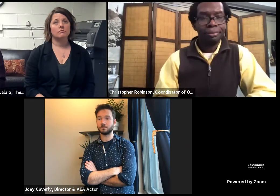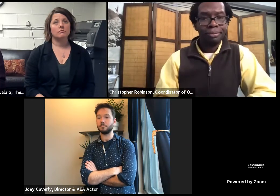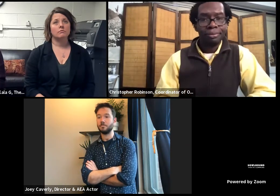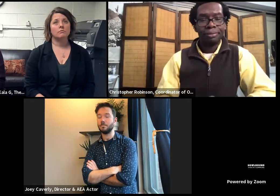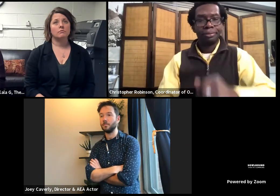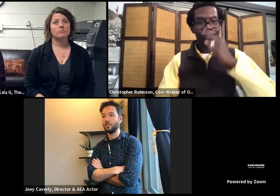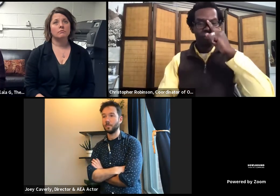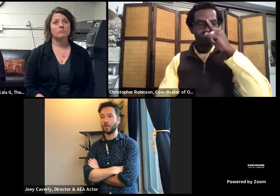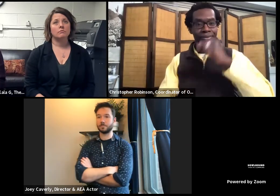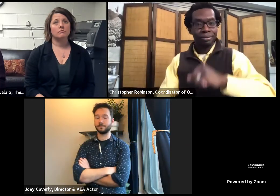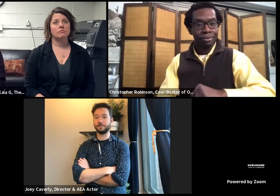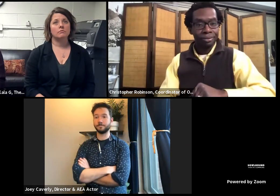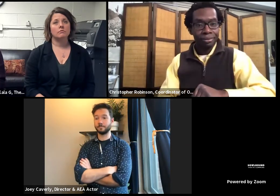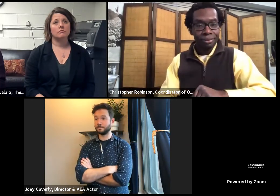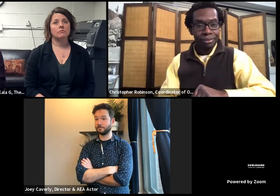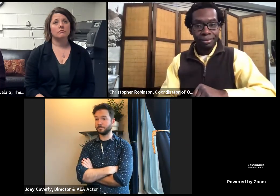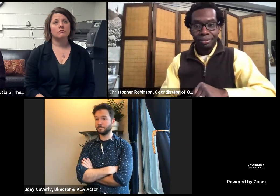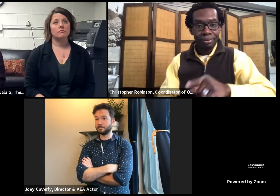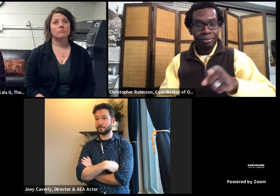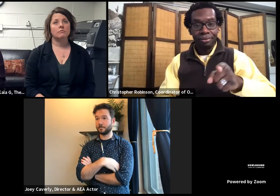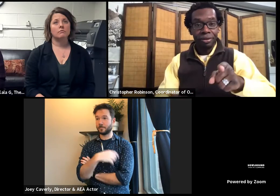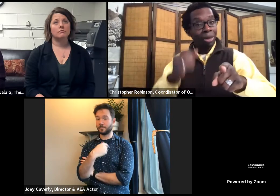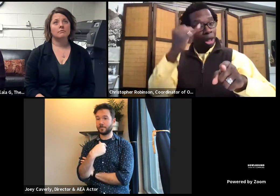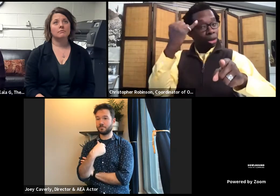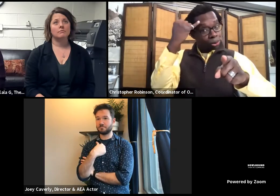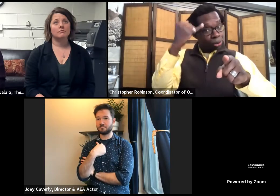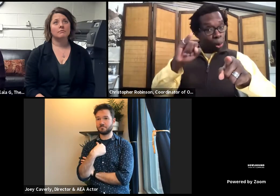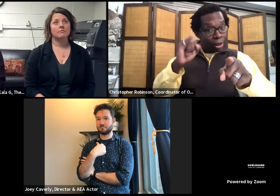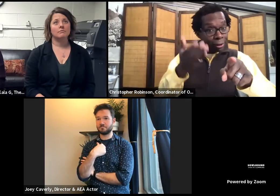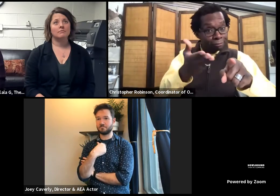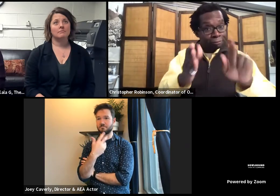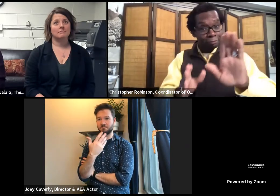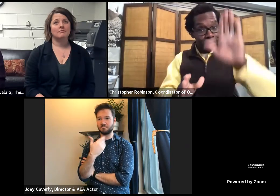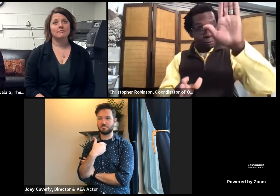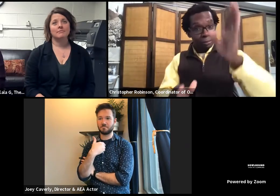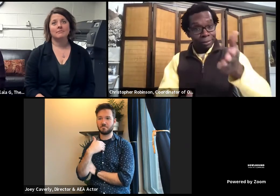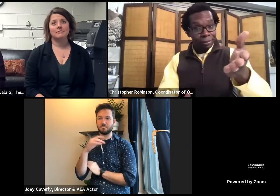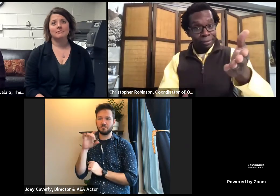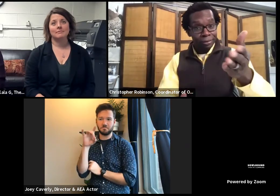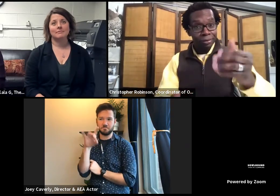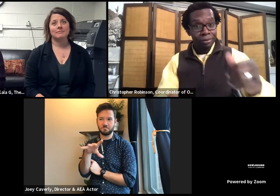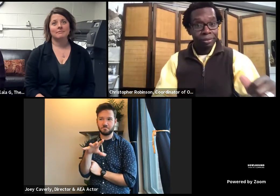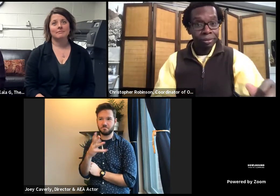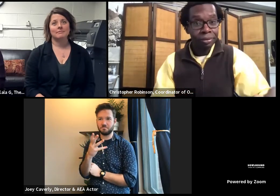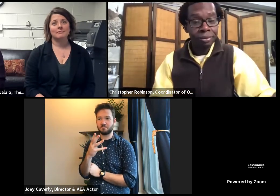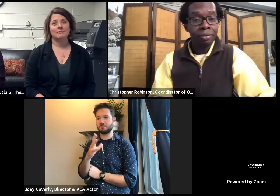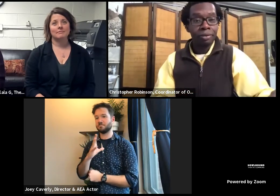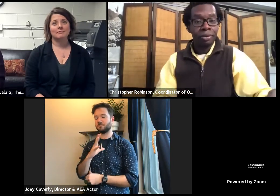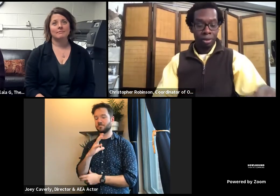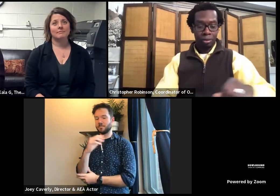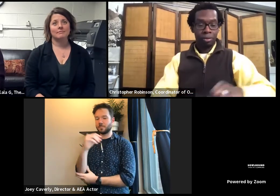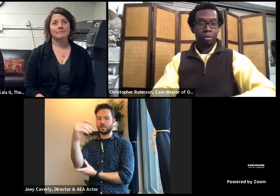What's your deaf perspective on that? What things are we overlooking in the hearing space? Joey? Yeah, this is Joey.